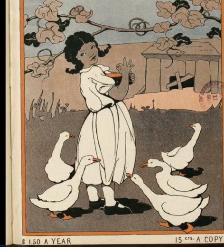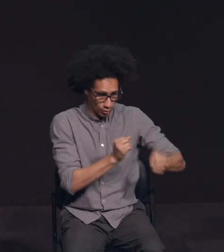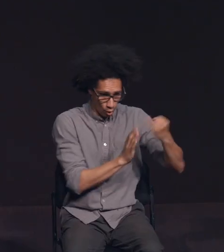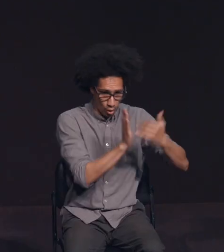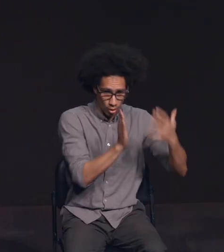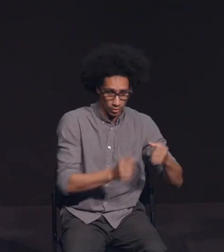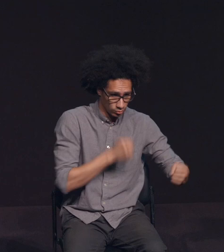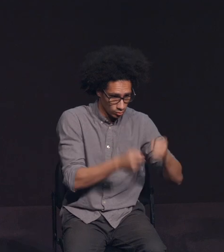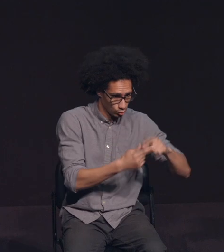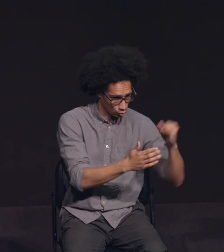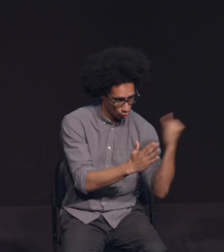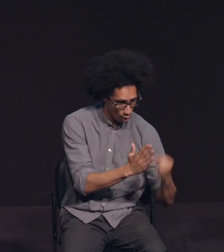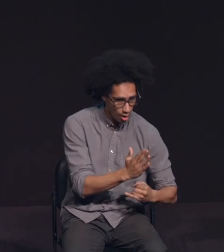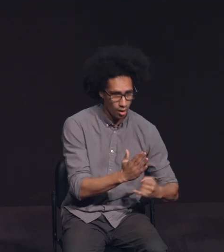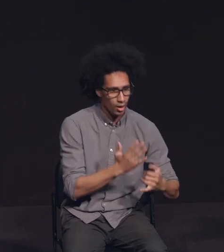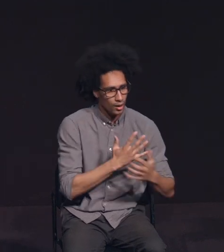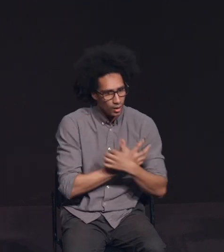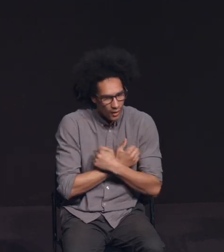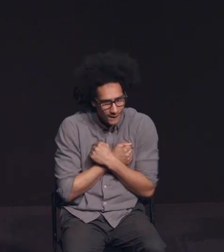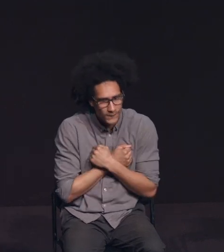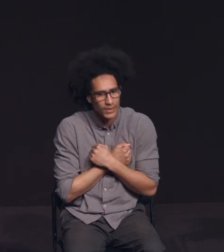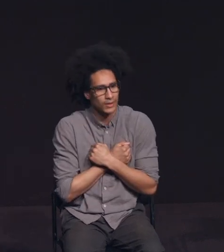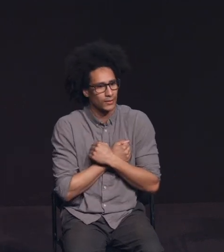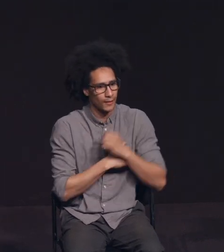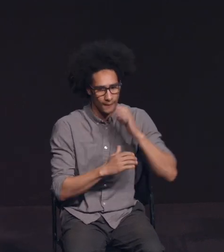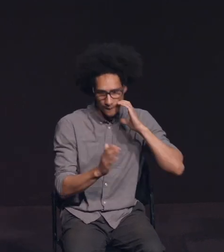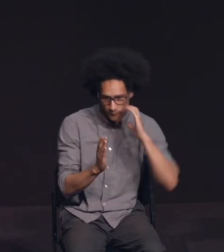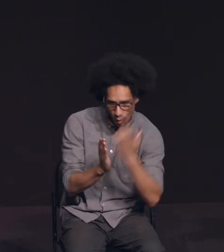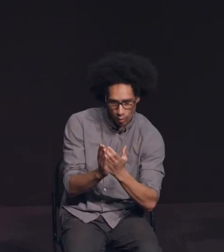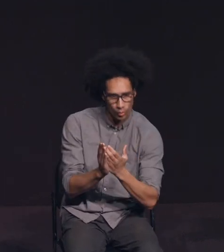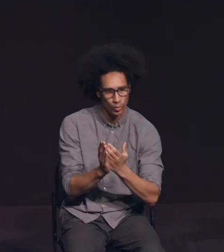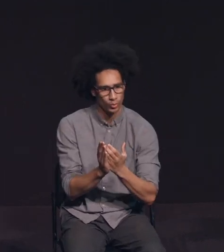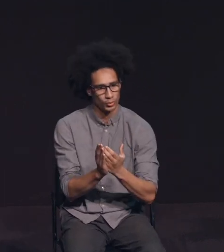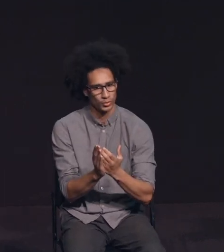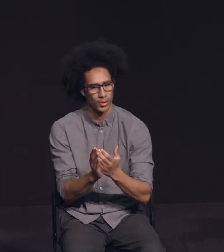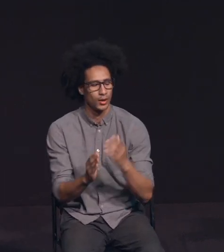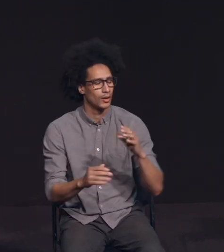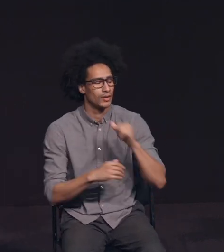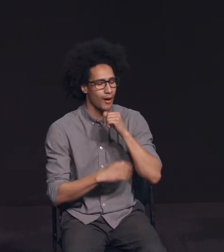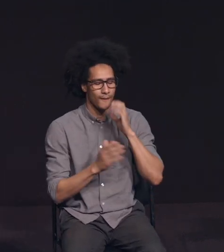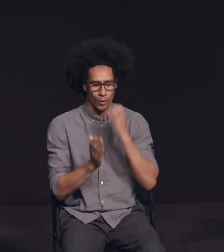loving photos--not photos, loving drawings,